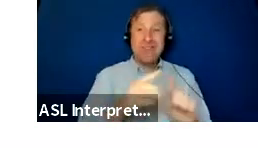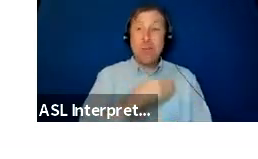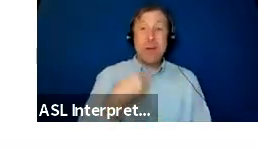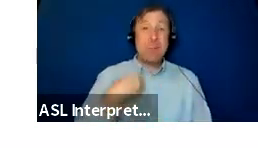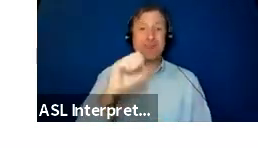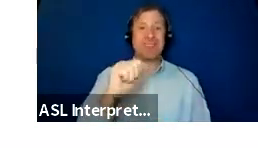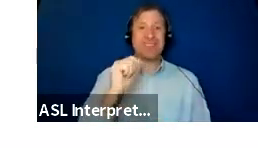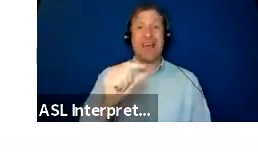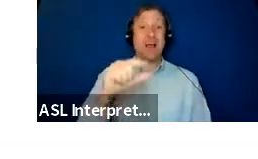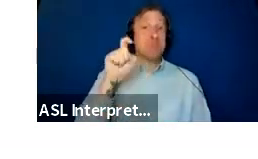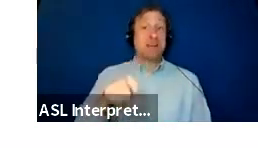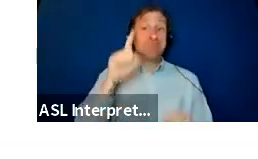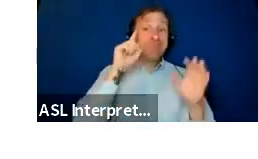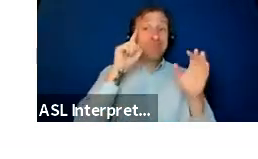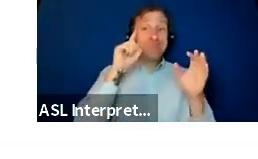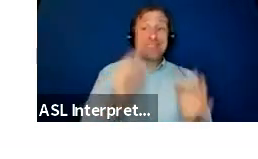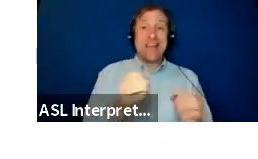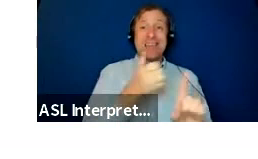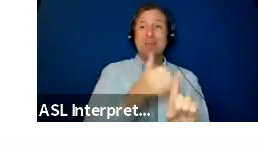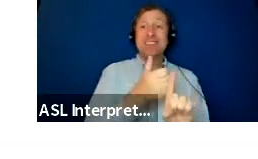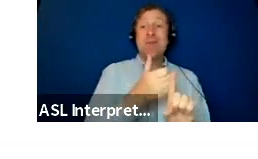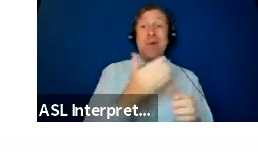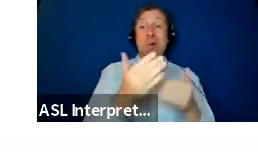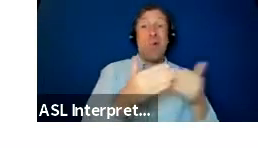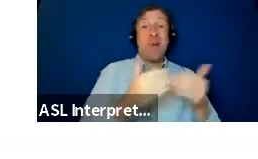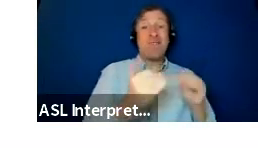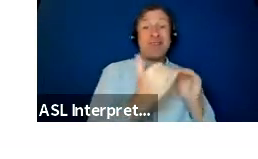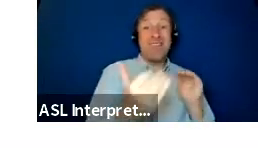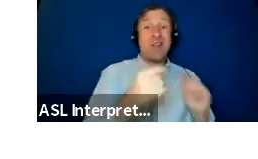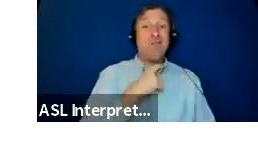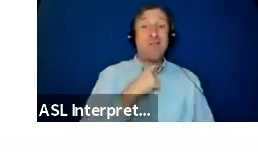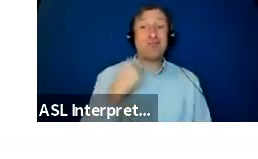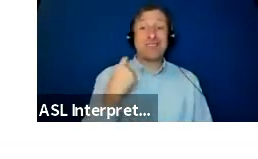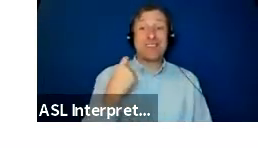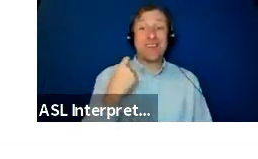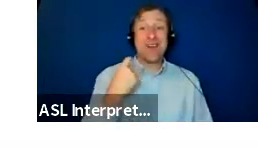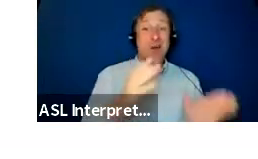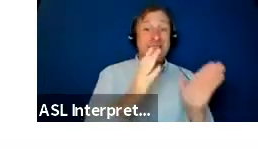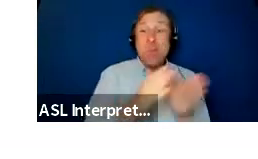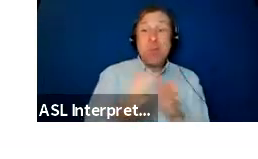a decision for themselves about what levels of risk they're prepared to accept and whether it's the right time for them to return to work.